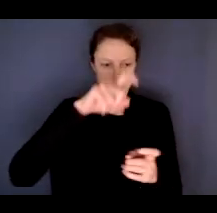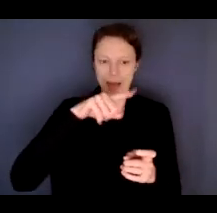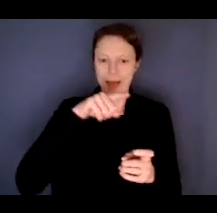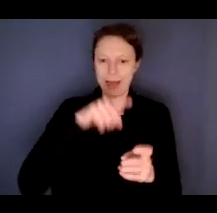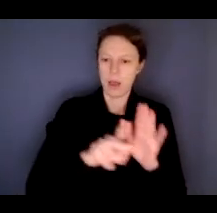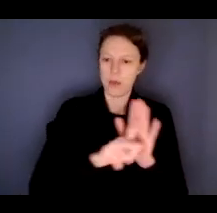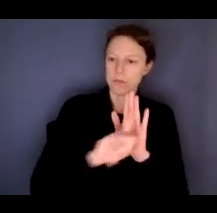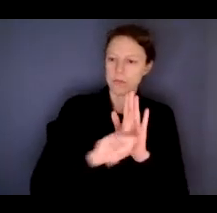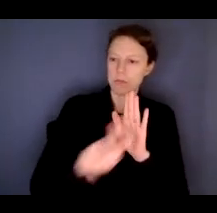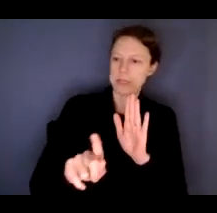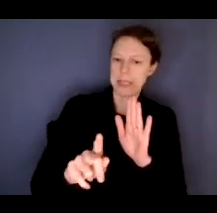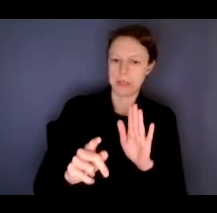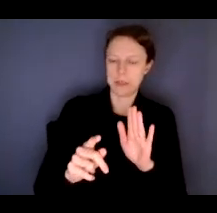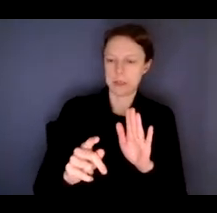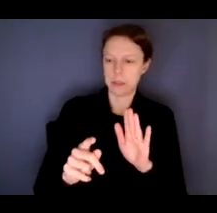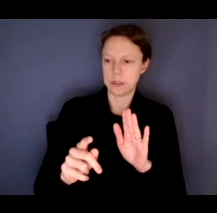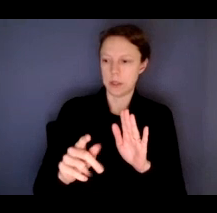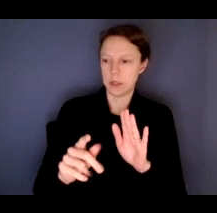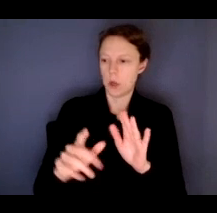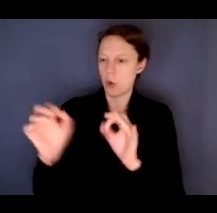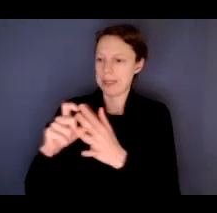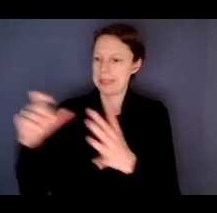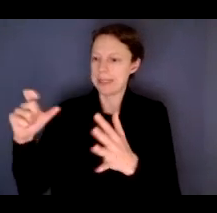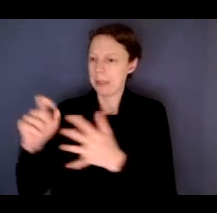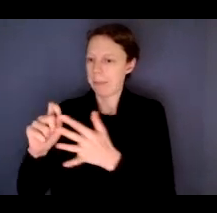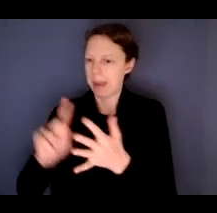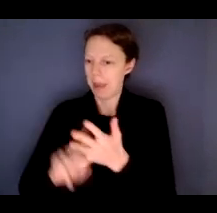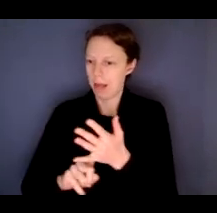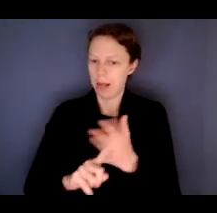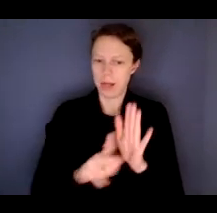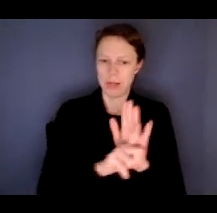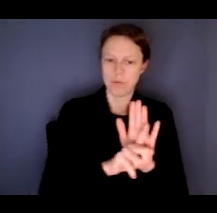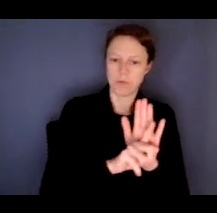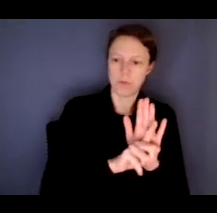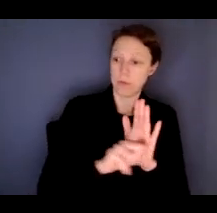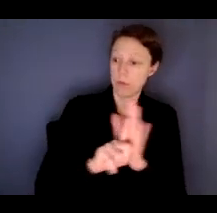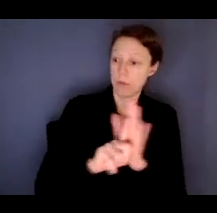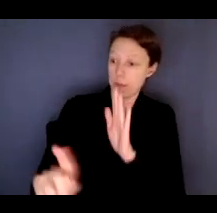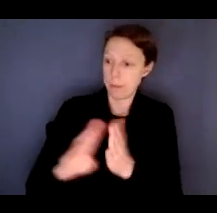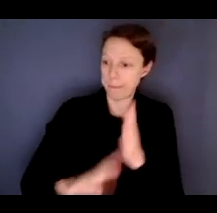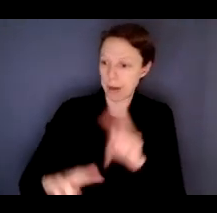and they don't act for the DCPL. Their role is completely separate and they are really there